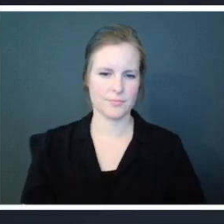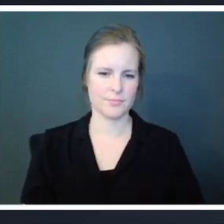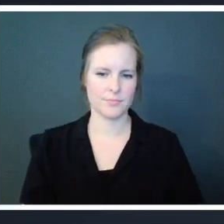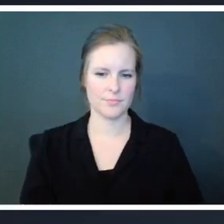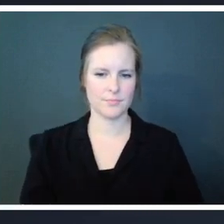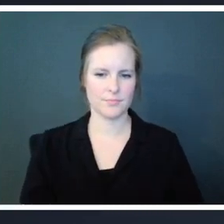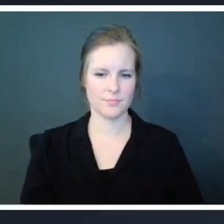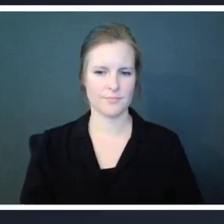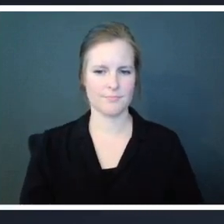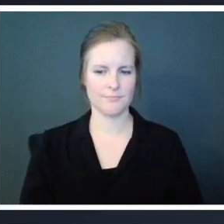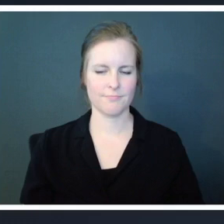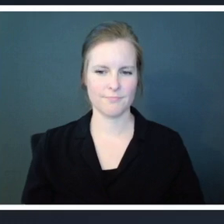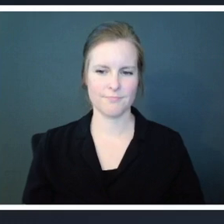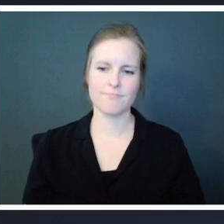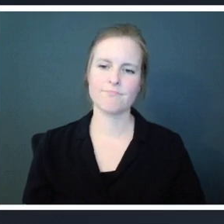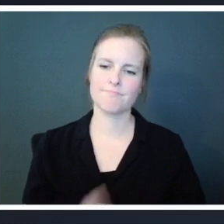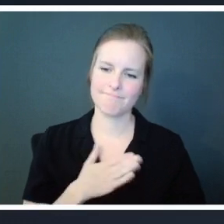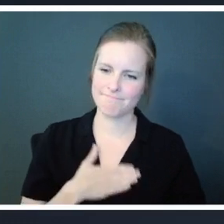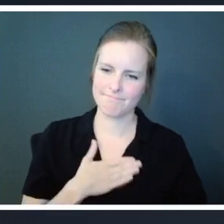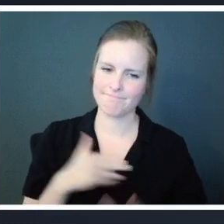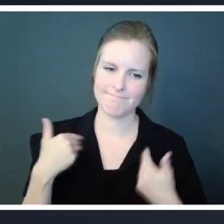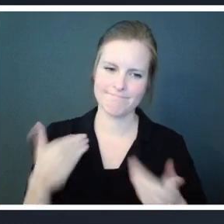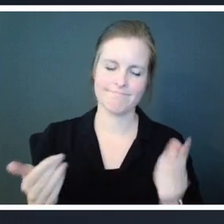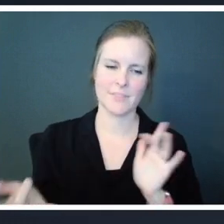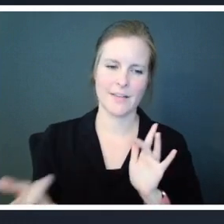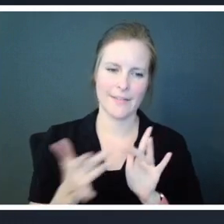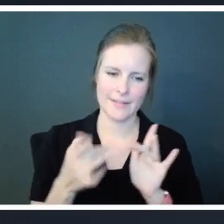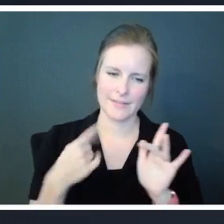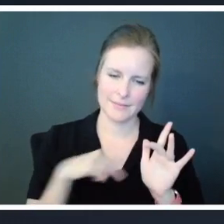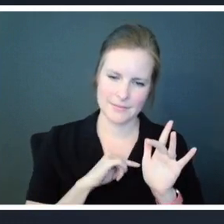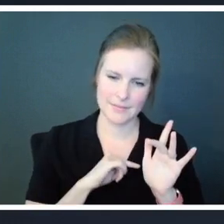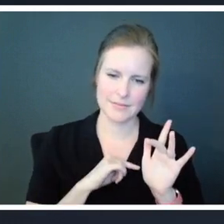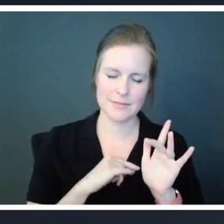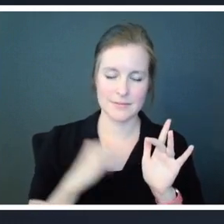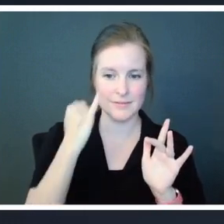of course, to contact us with any further conversation you'd like to have or any